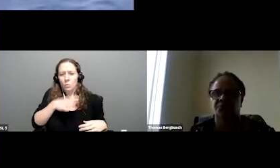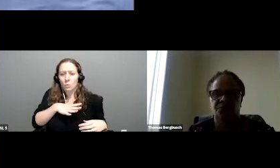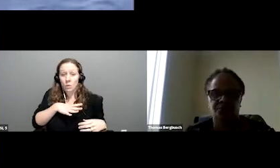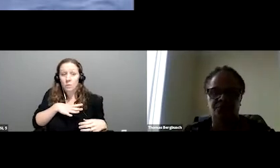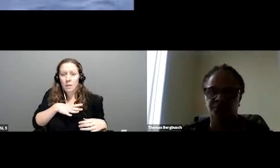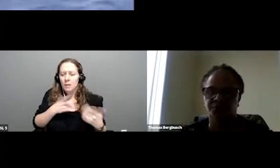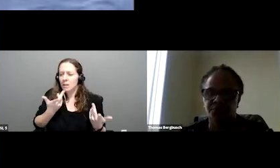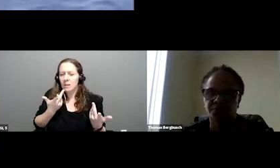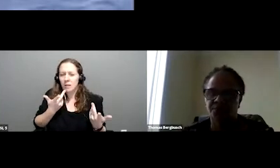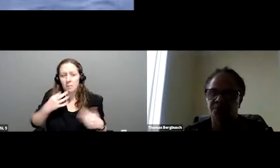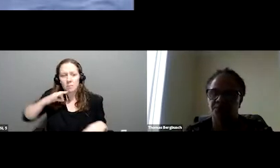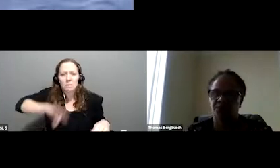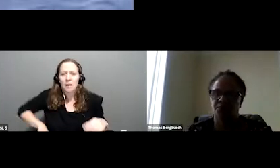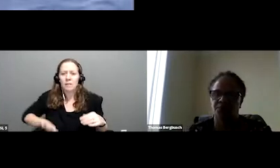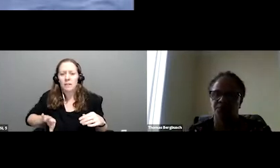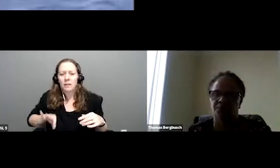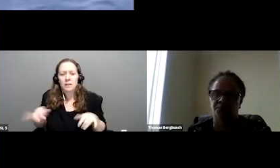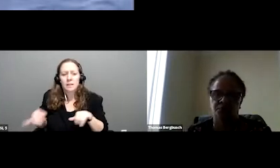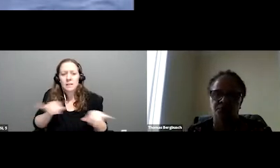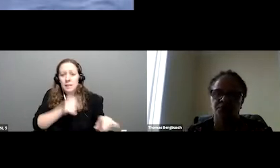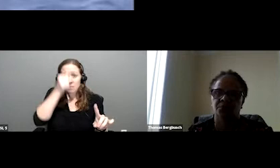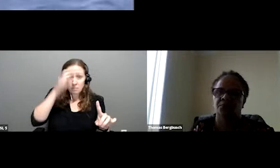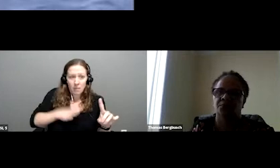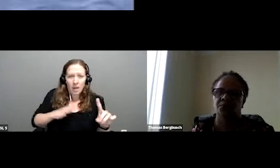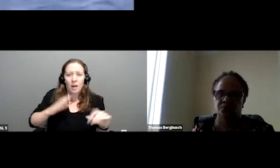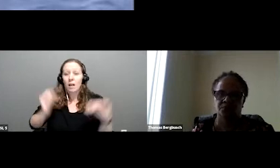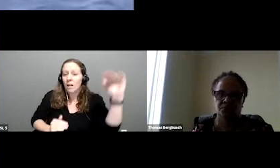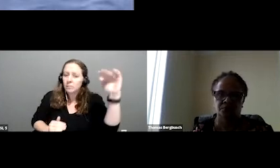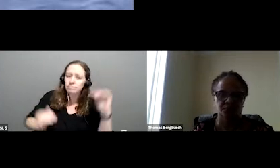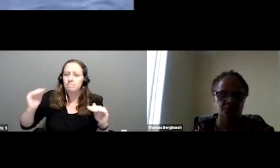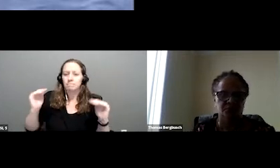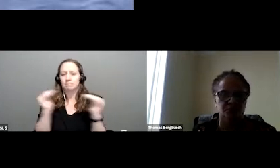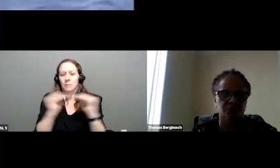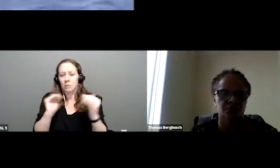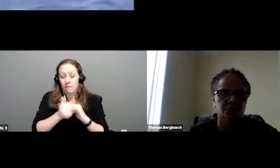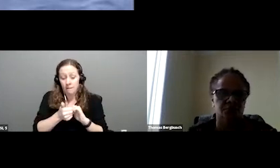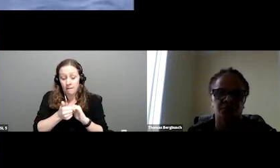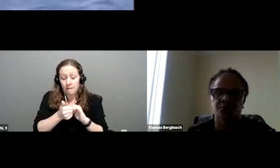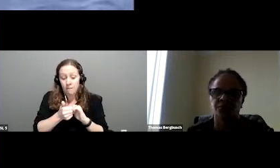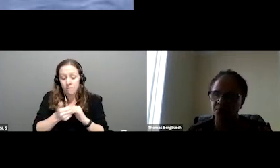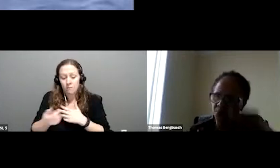labor market programs compared to men. And finally, the speakers will appreciate if you can